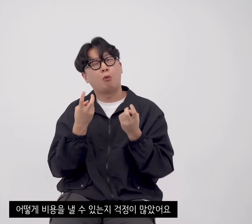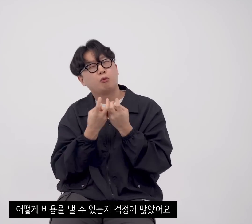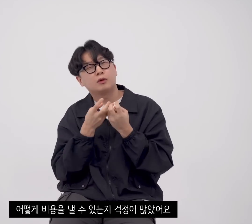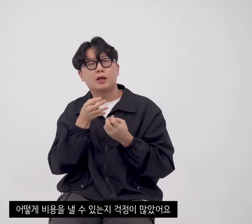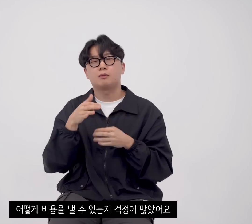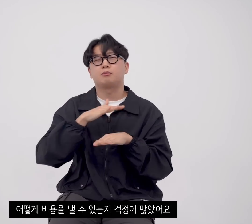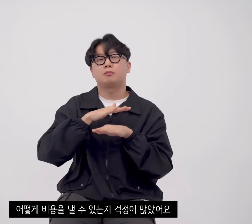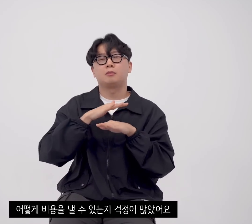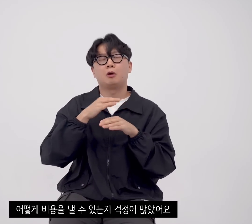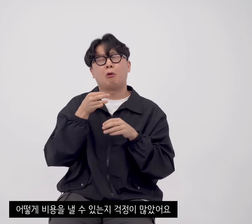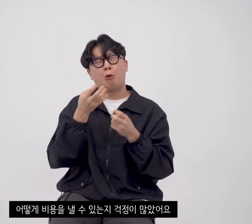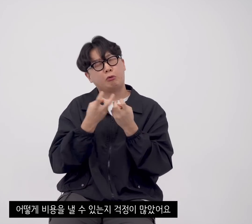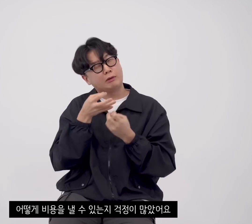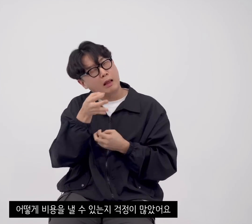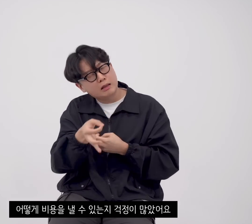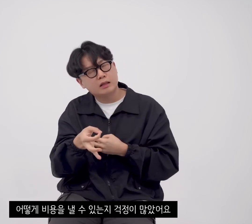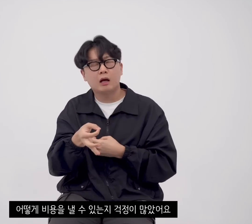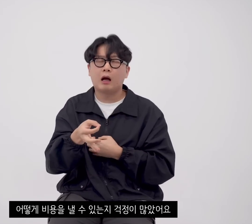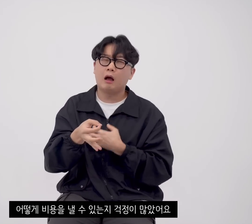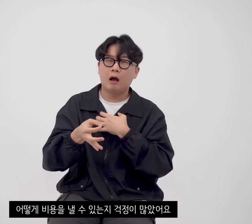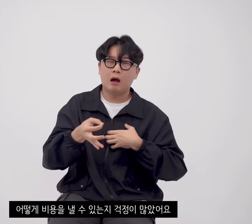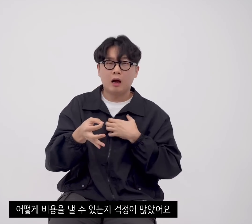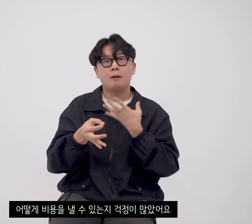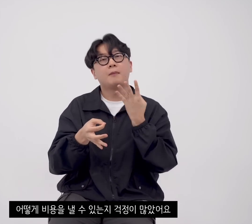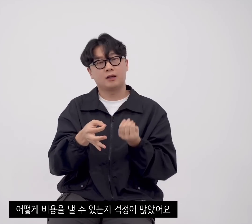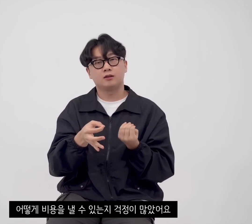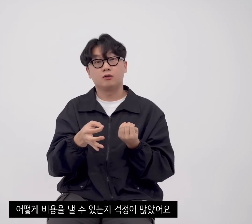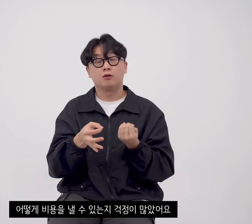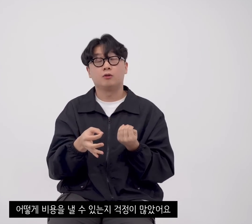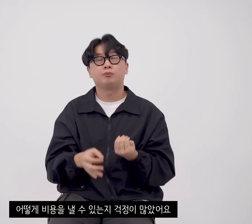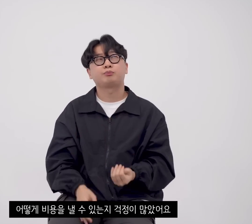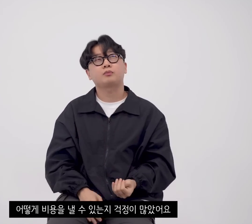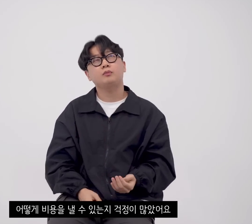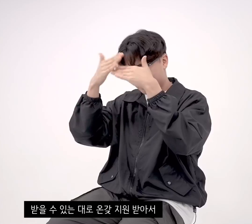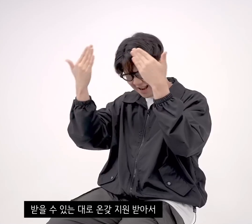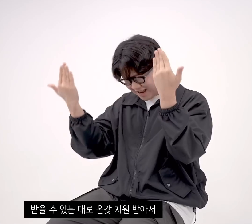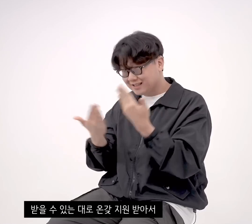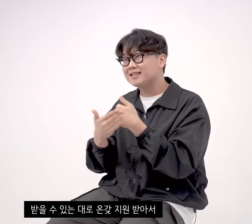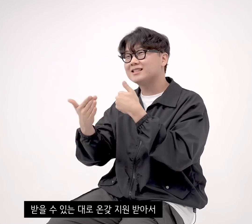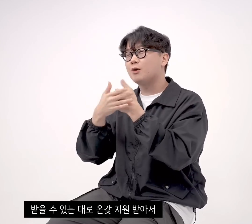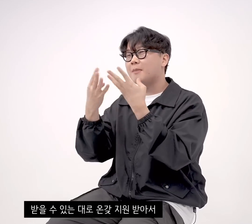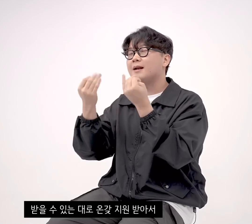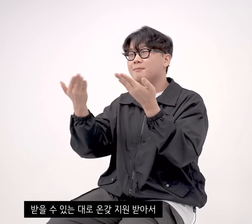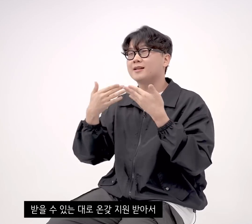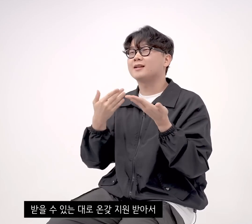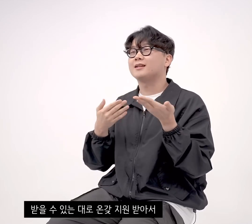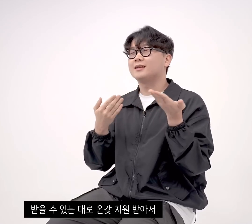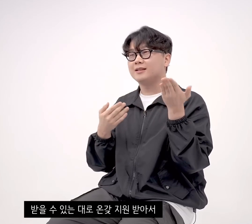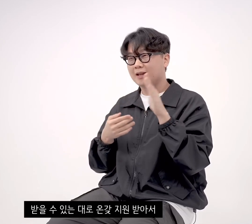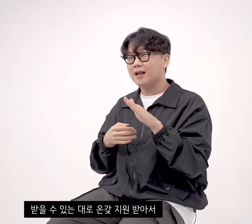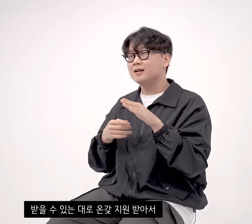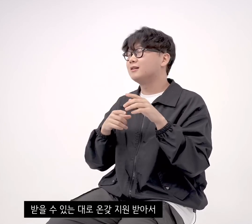I was worried about how I could pay the bills. I received all the support I could, so